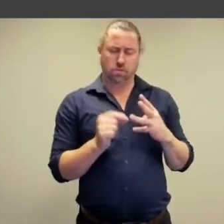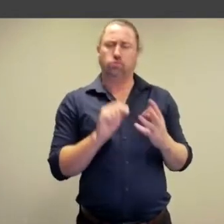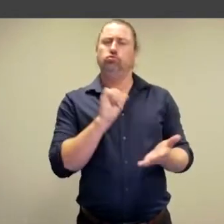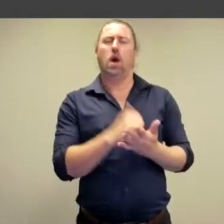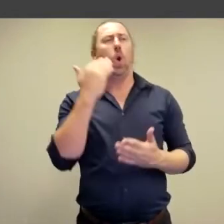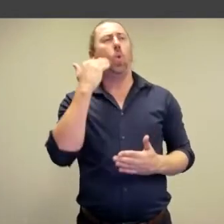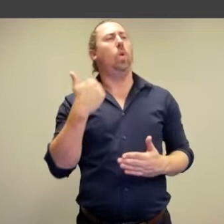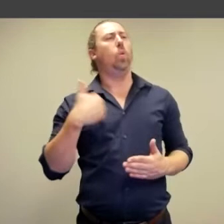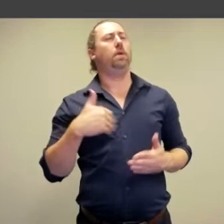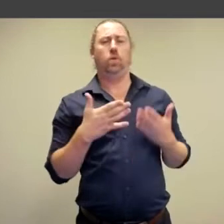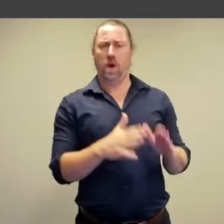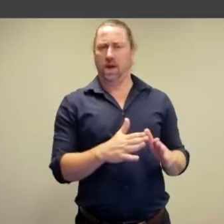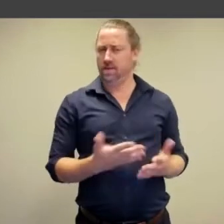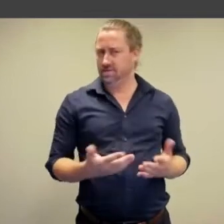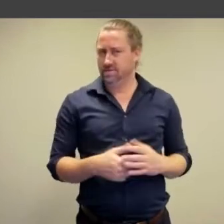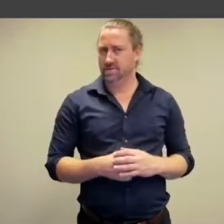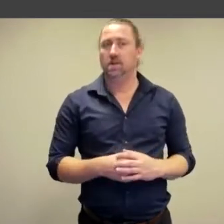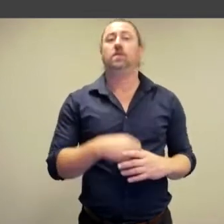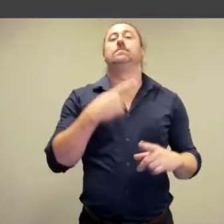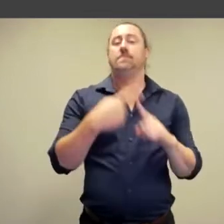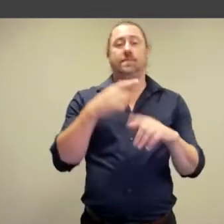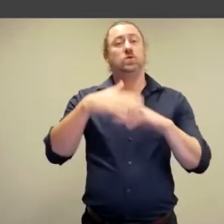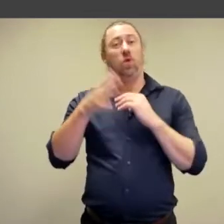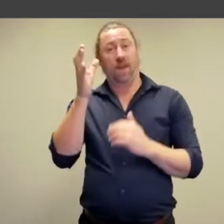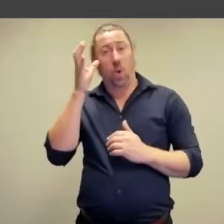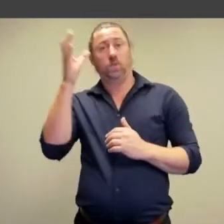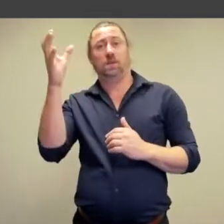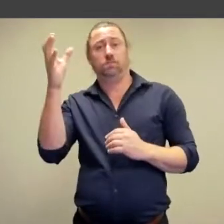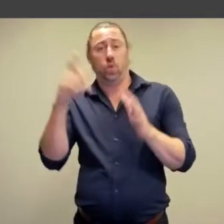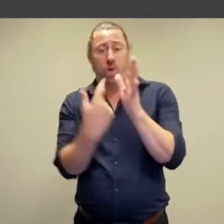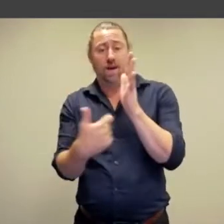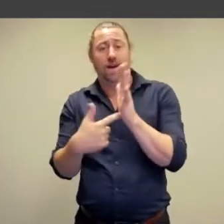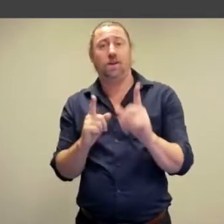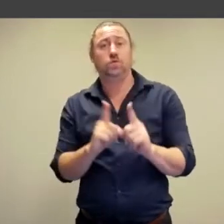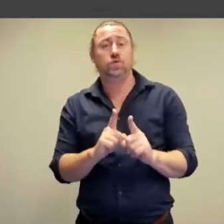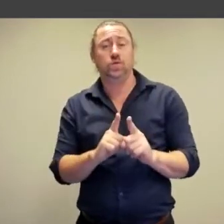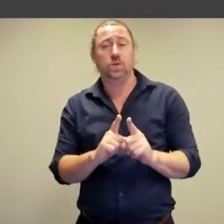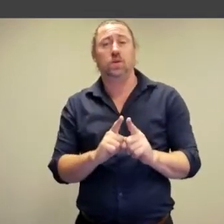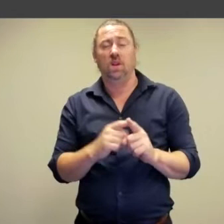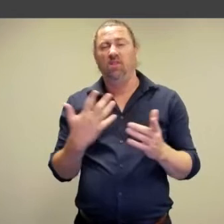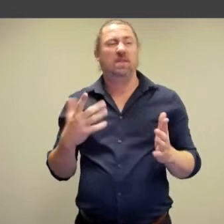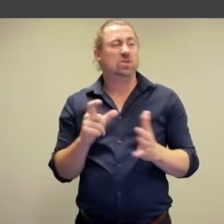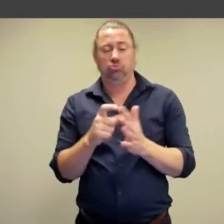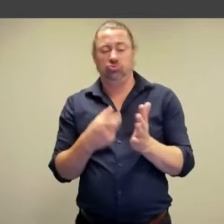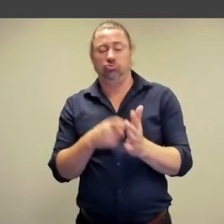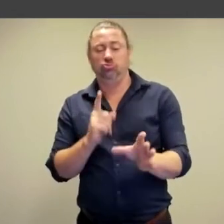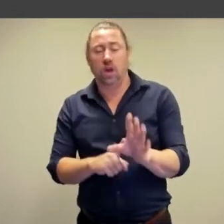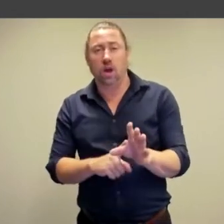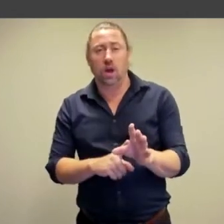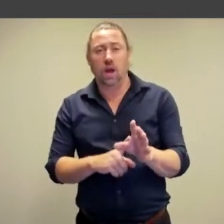It is also a critique of conceptual art, specifically the kind of dry and